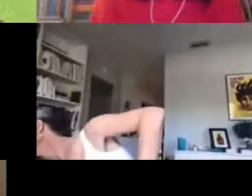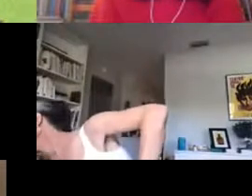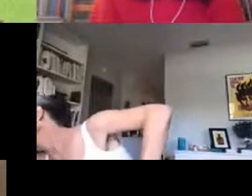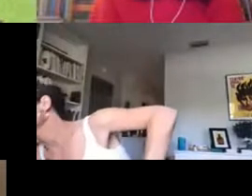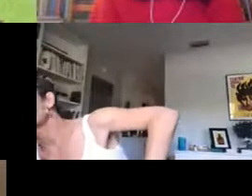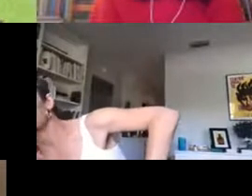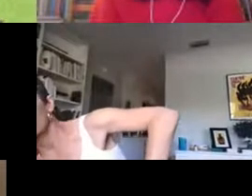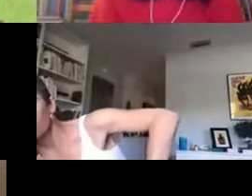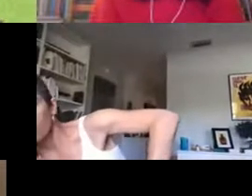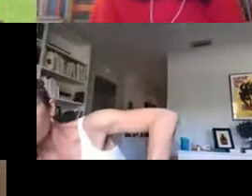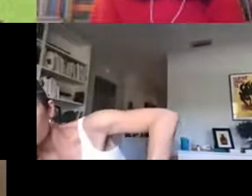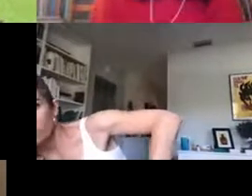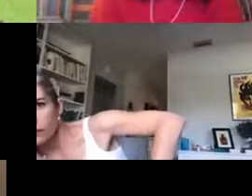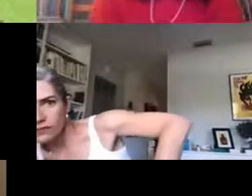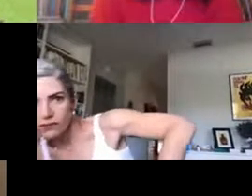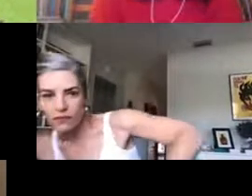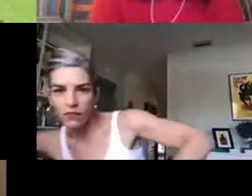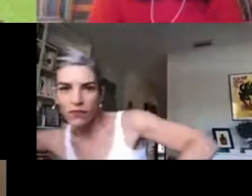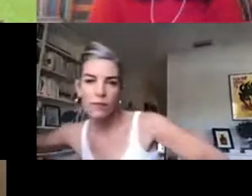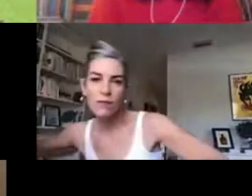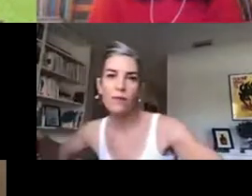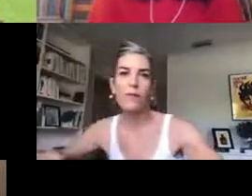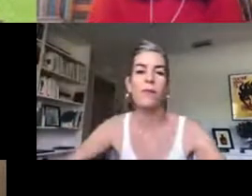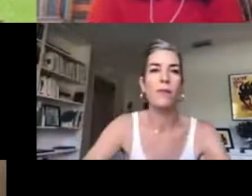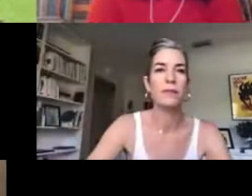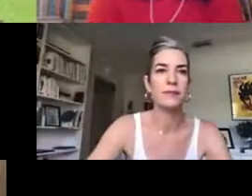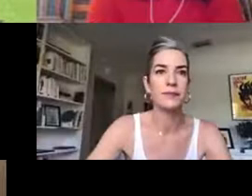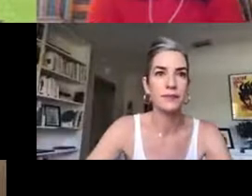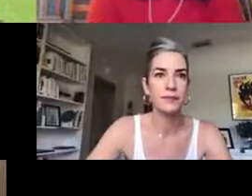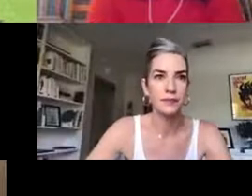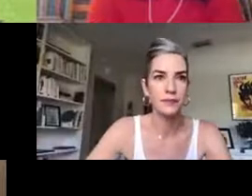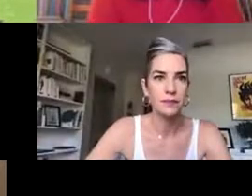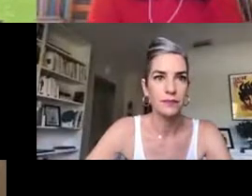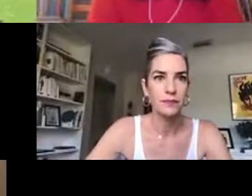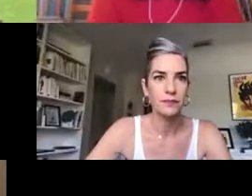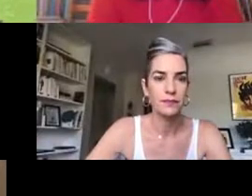We believe in supporting artists to collaborate with and learn from one another.